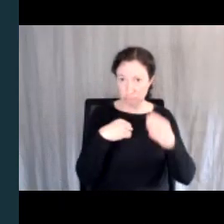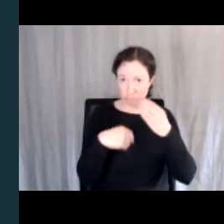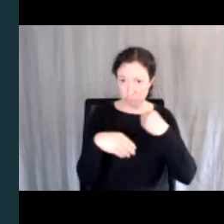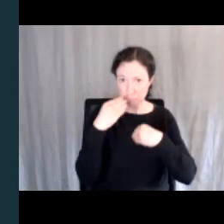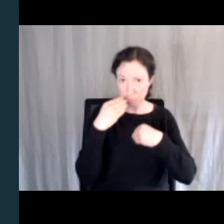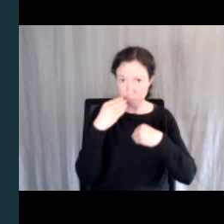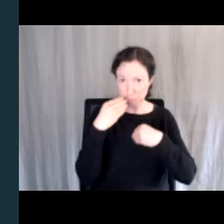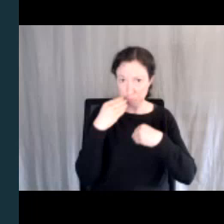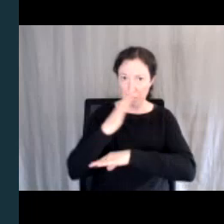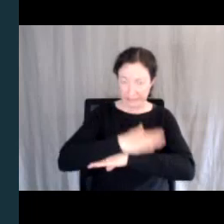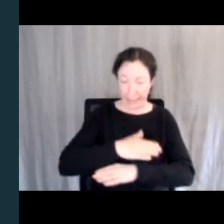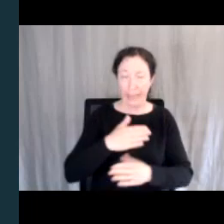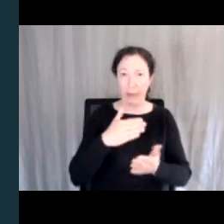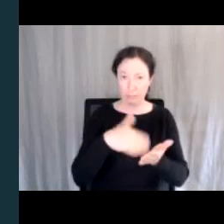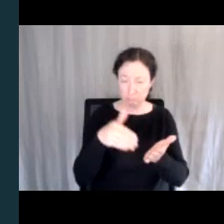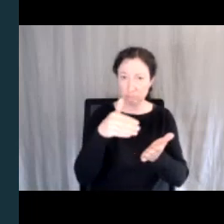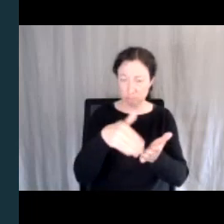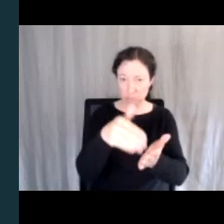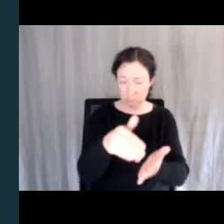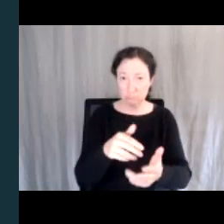that spike in that bottoming out, excuse me.